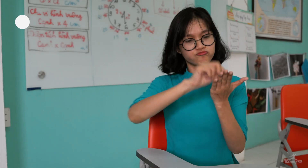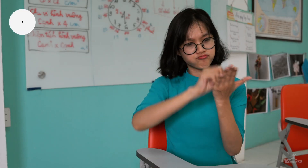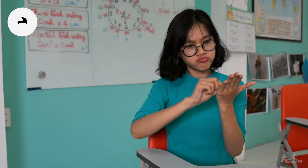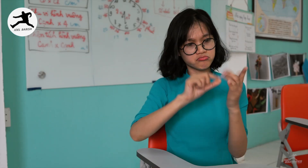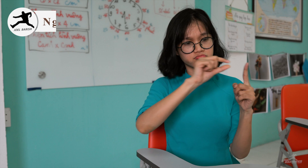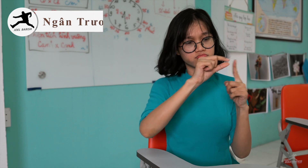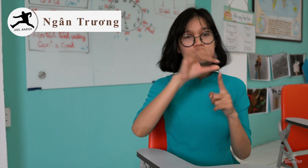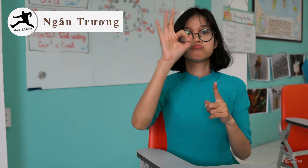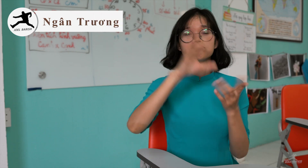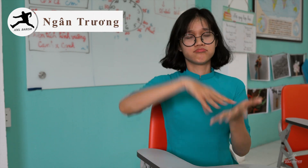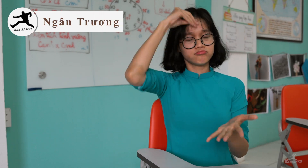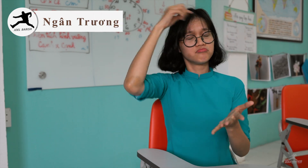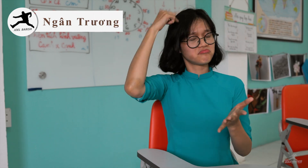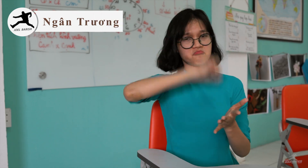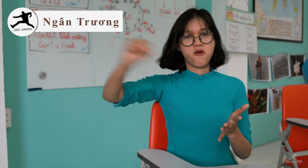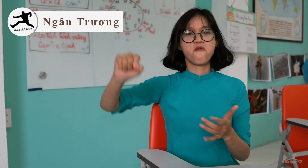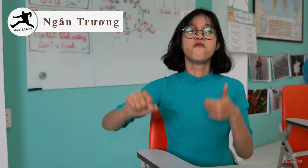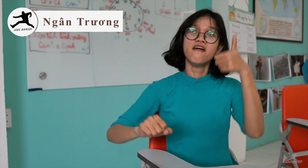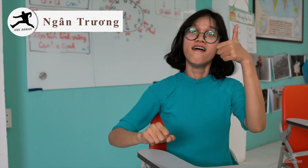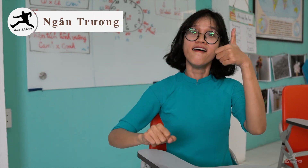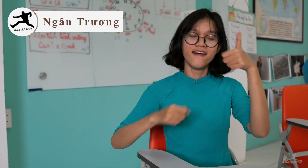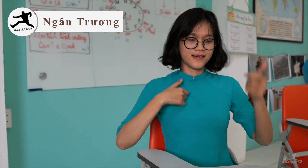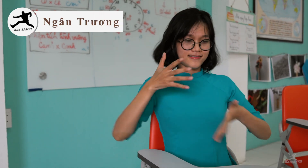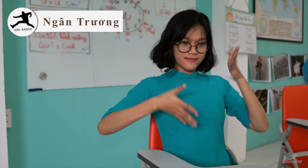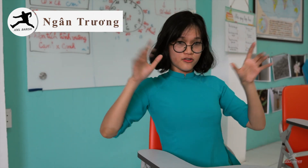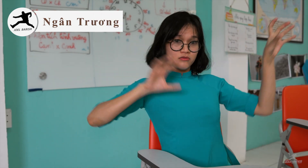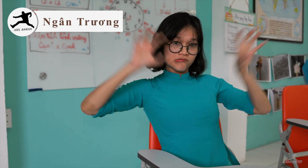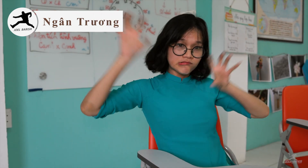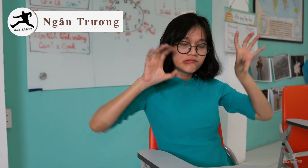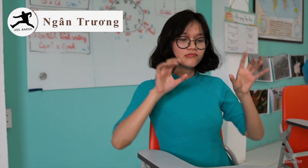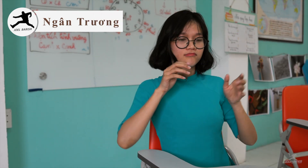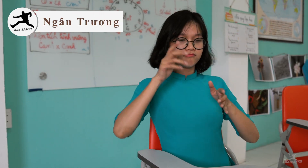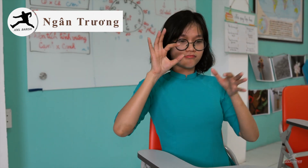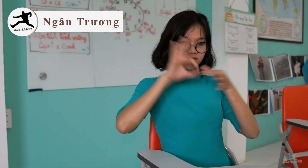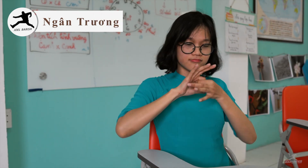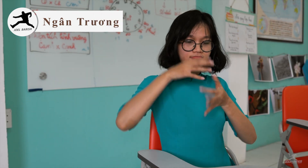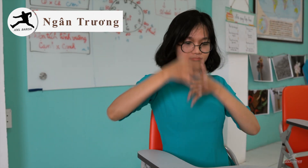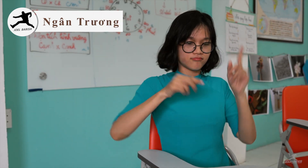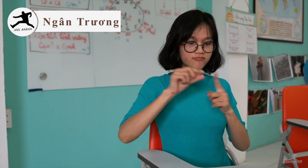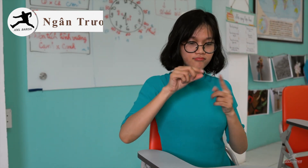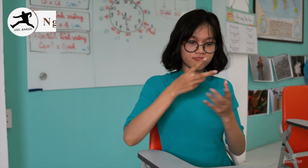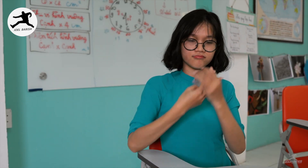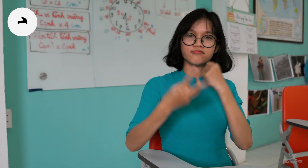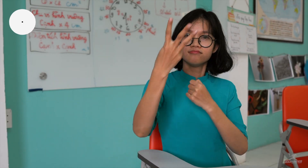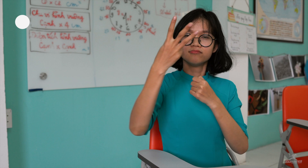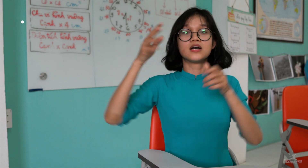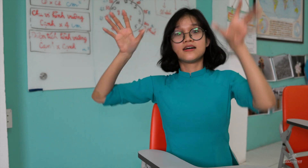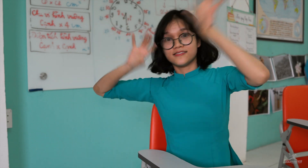When students learn new words, we use three elements: sign language, gestures, and written words